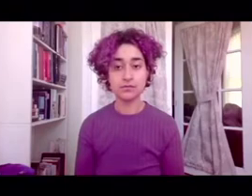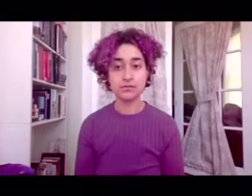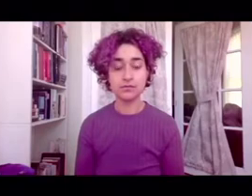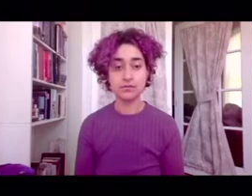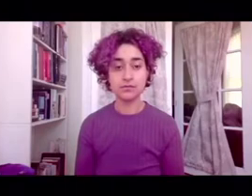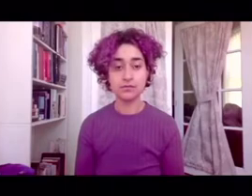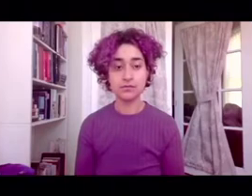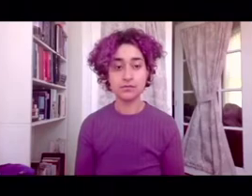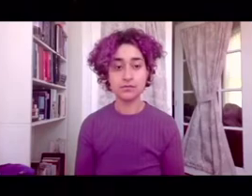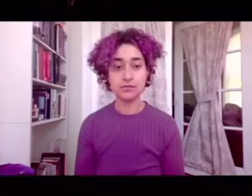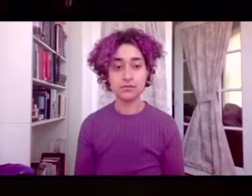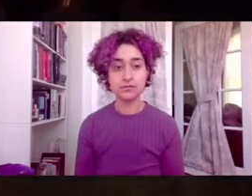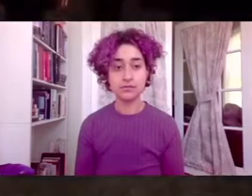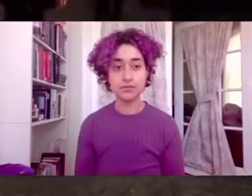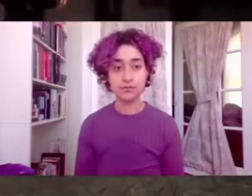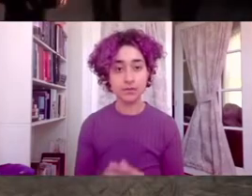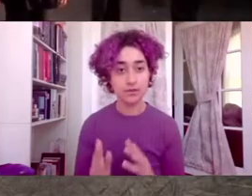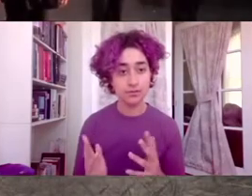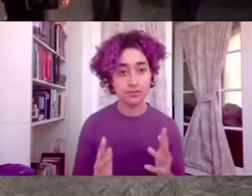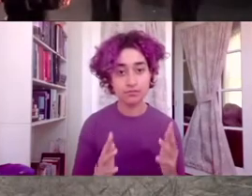(drums playing)